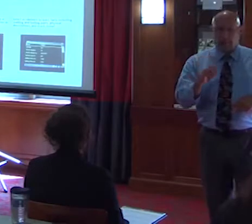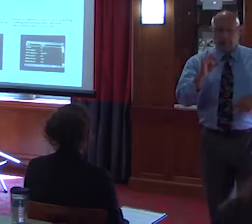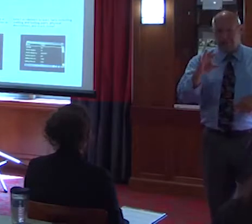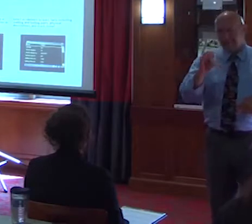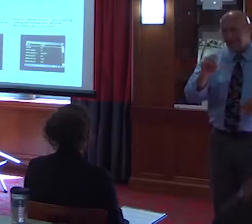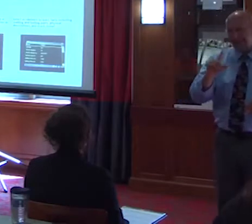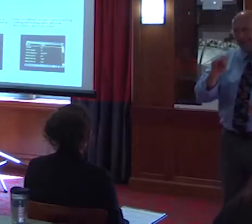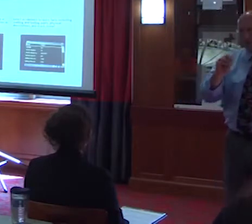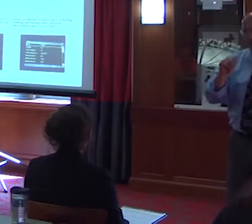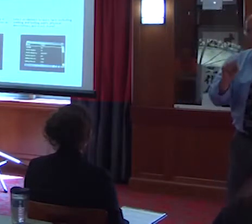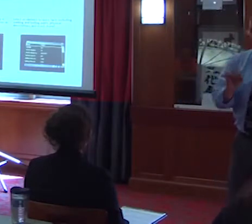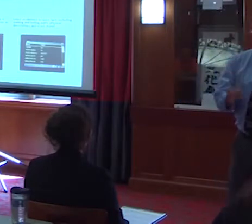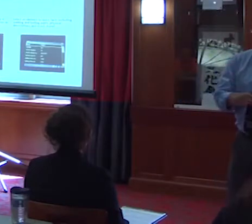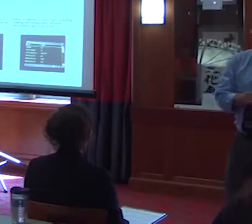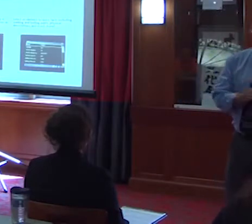especially the younger ones, that this is not to do your math for you.